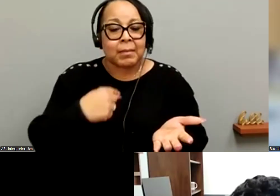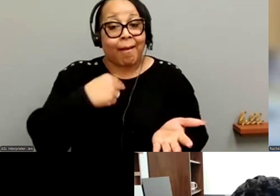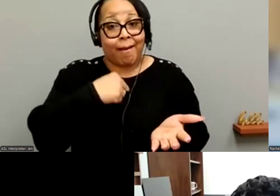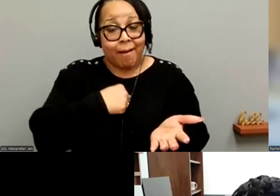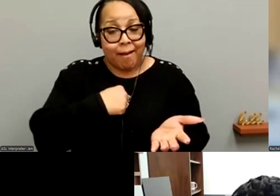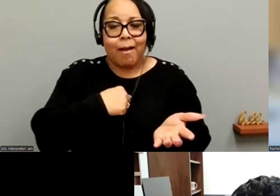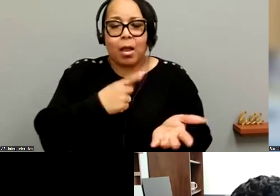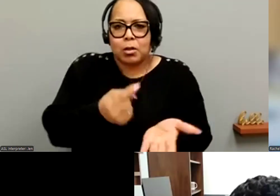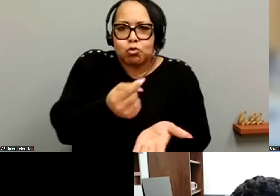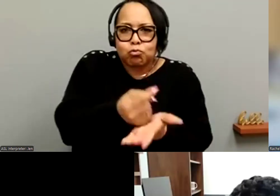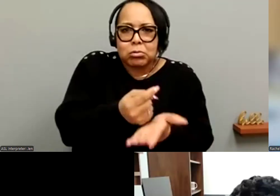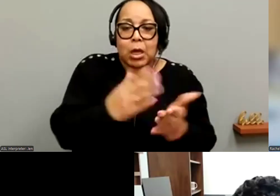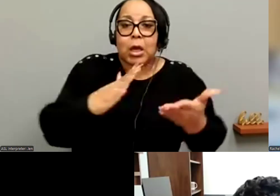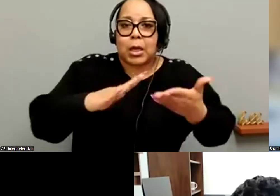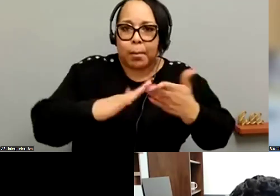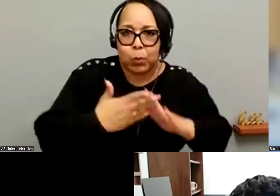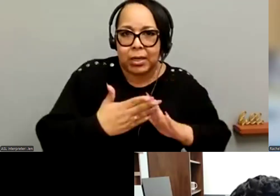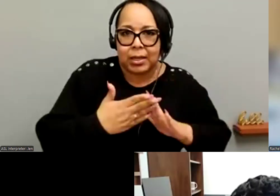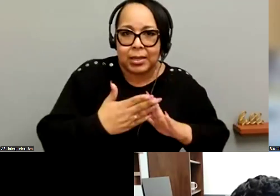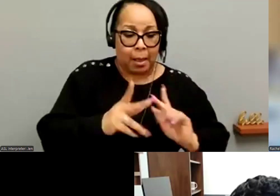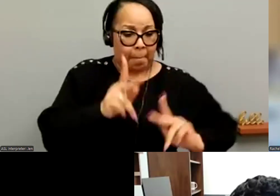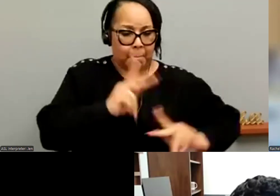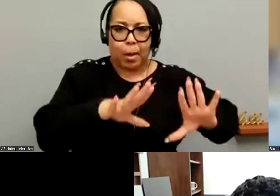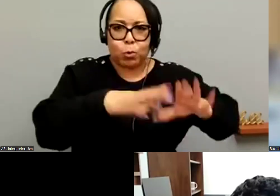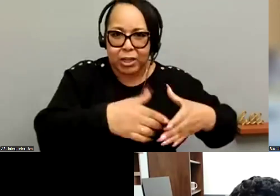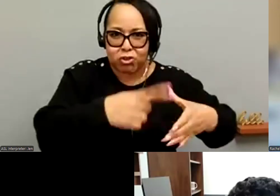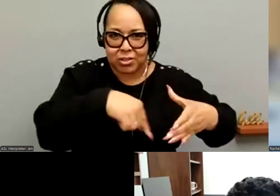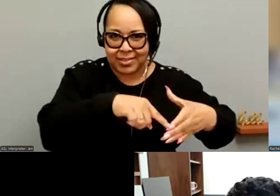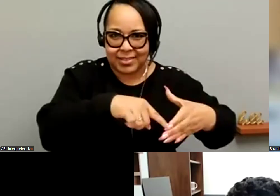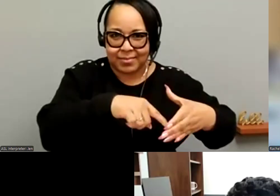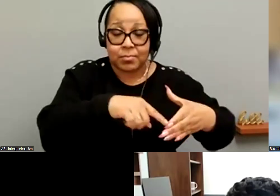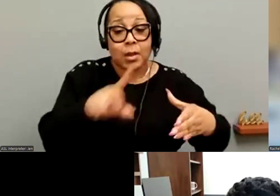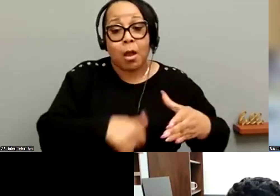13:09:02 communities. I treat 13:09:05 populations. Other types of